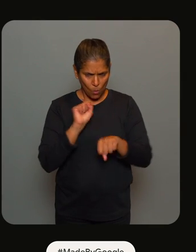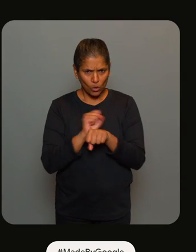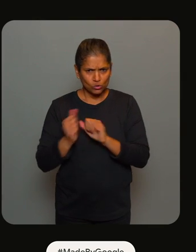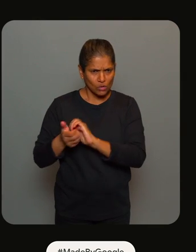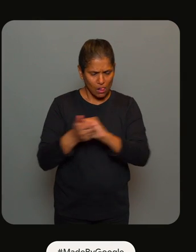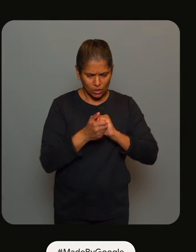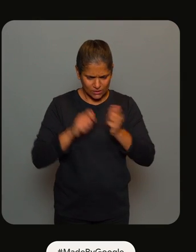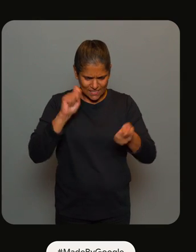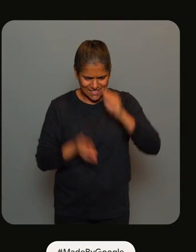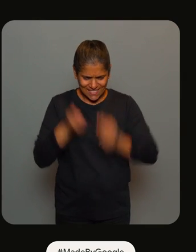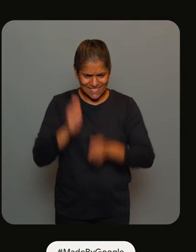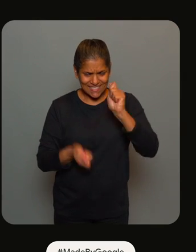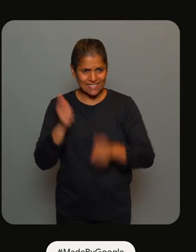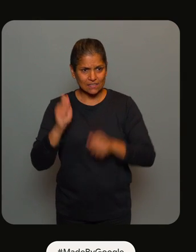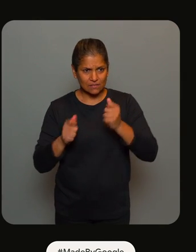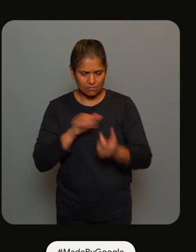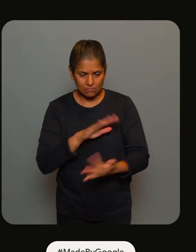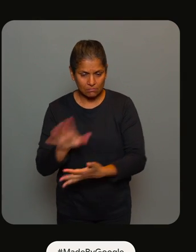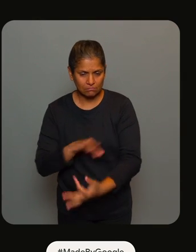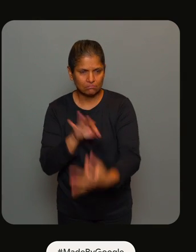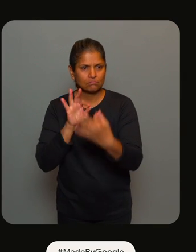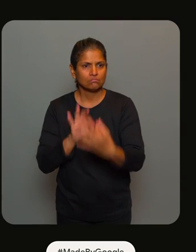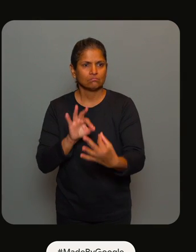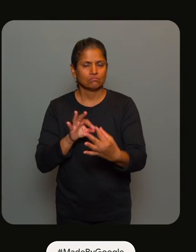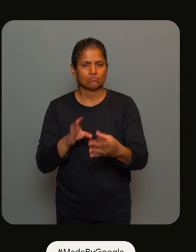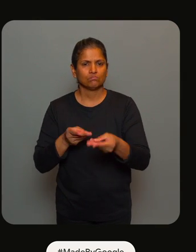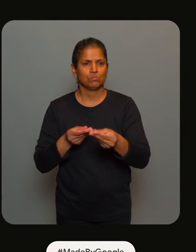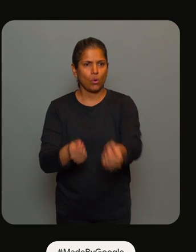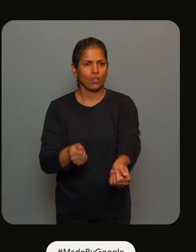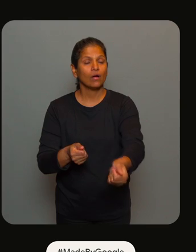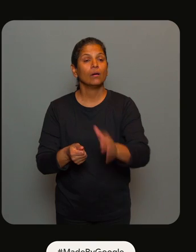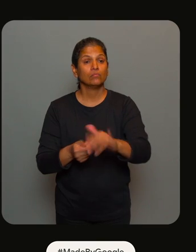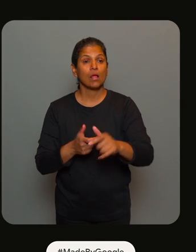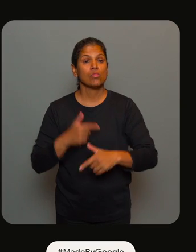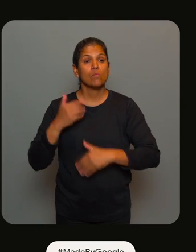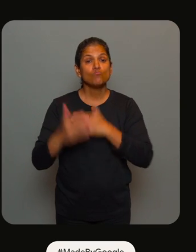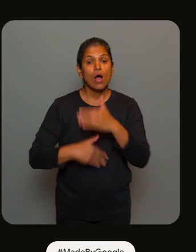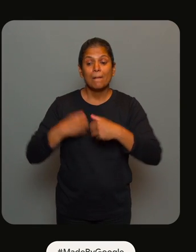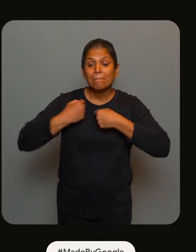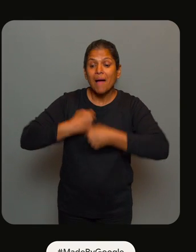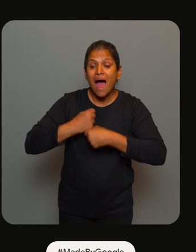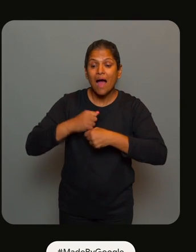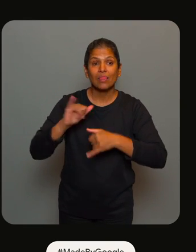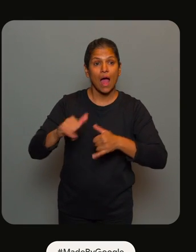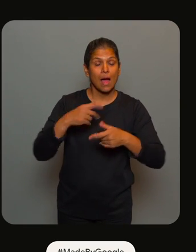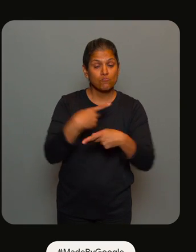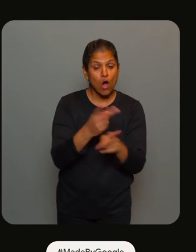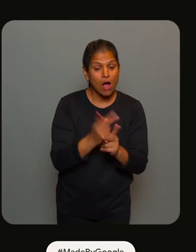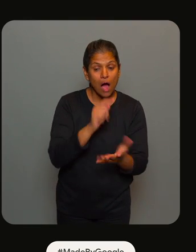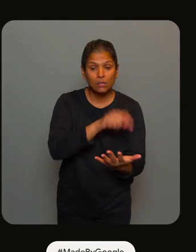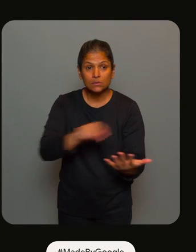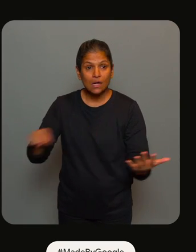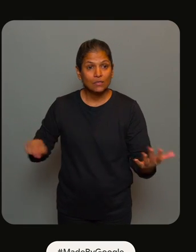that goes into a product, the process we use to manufacture it, and the longevity you get out of it.